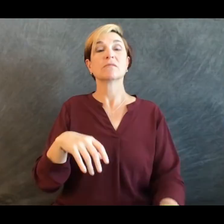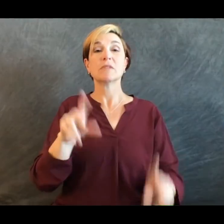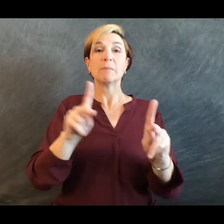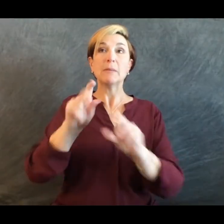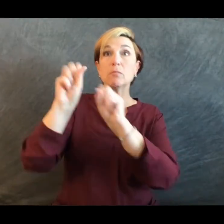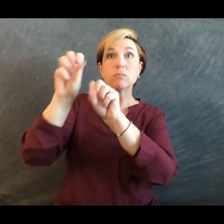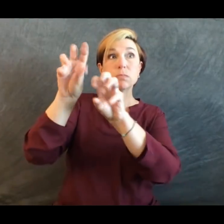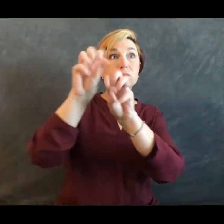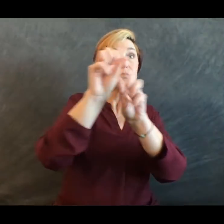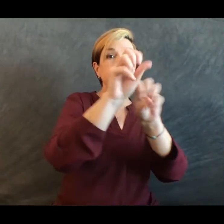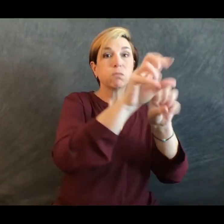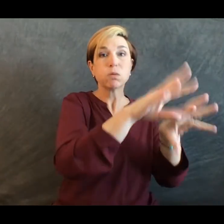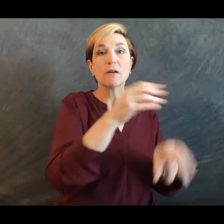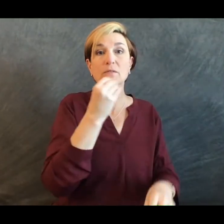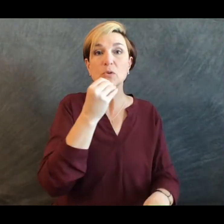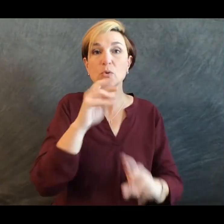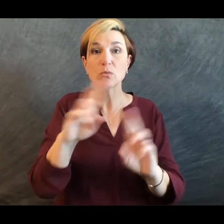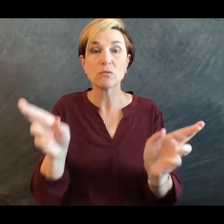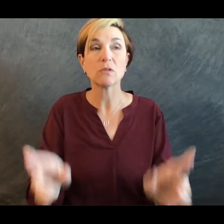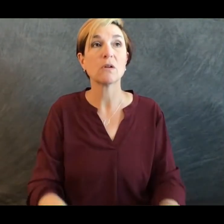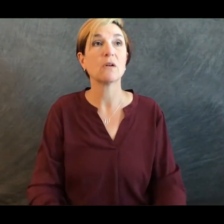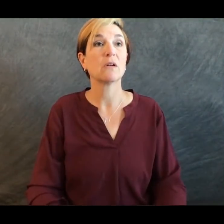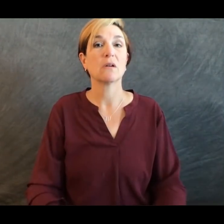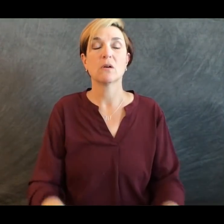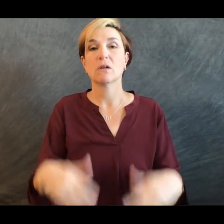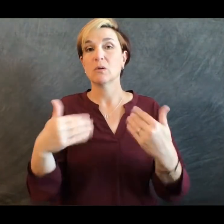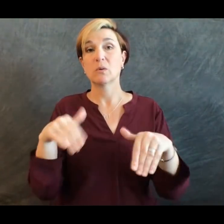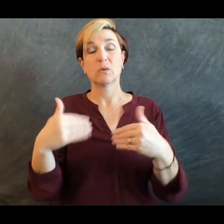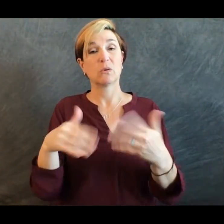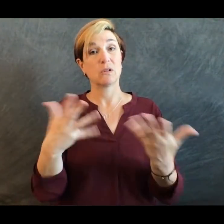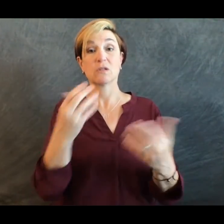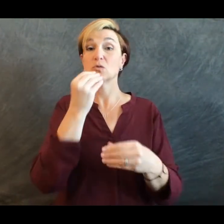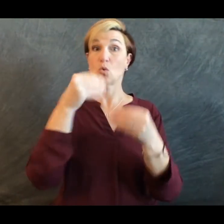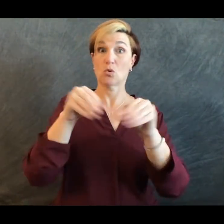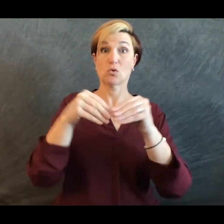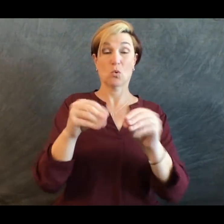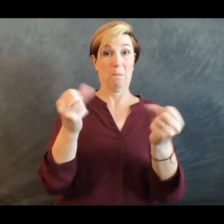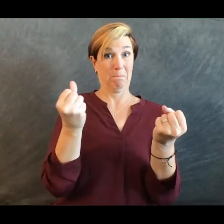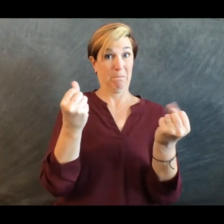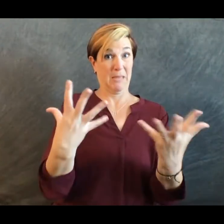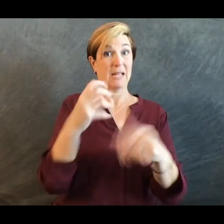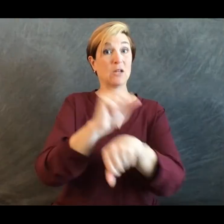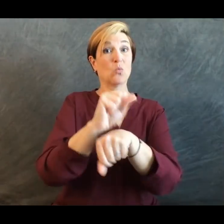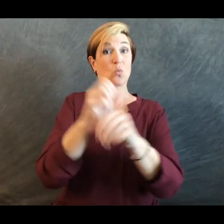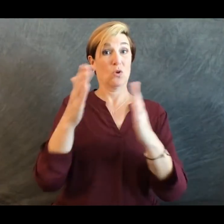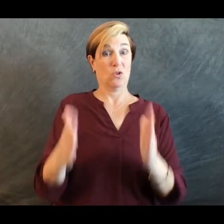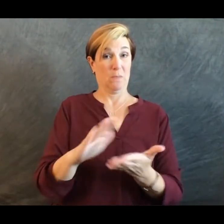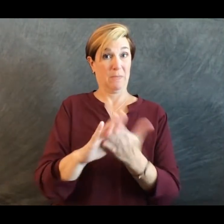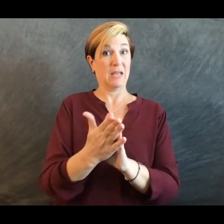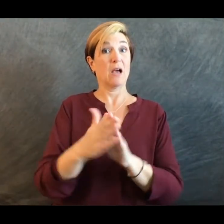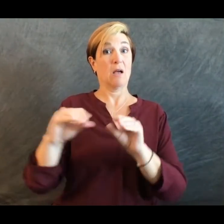number of those people have become infected so we want to thank them and a